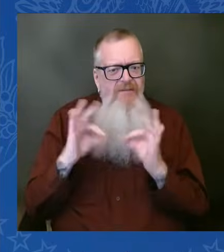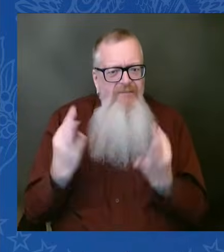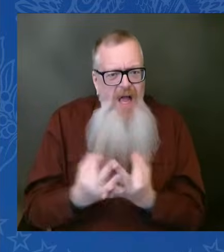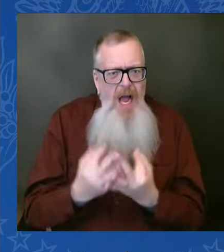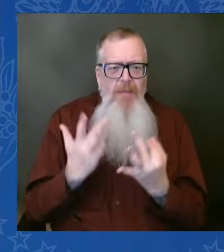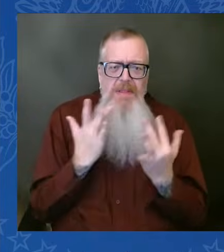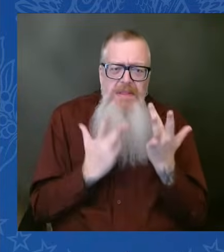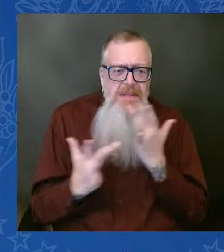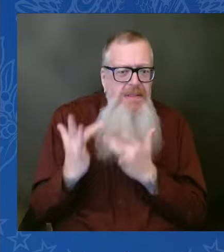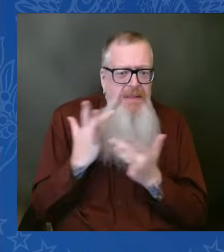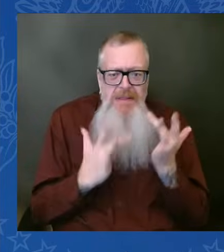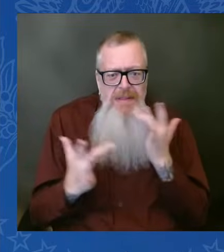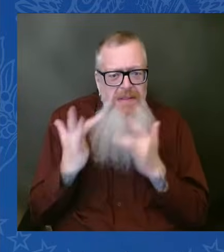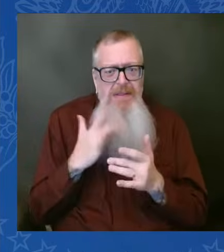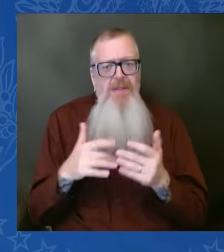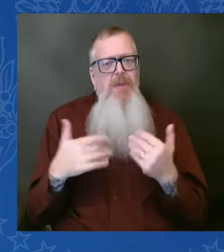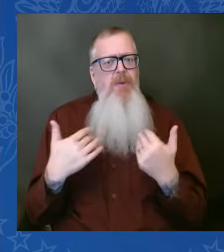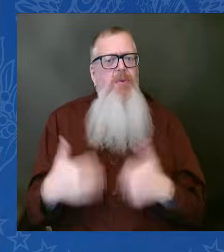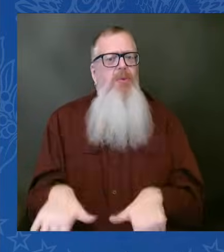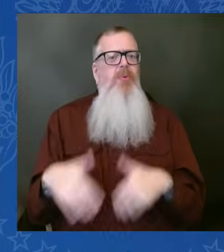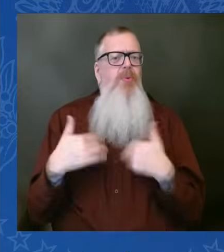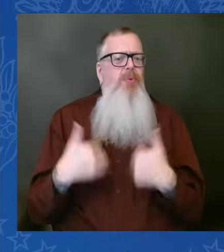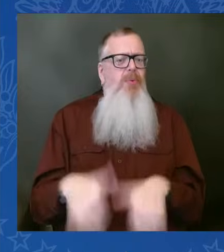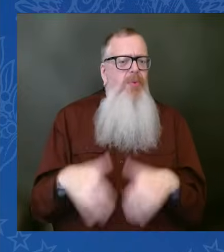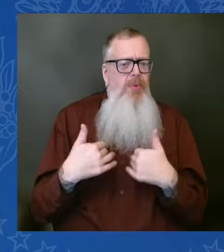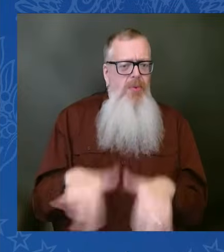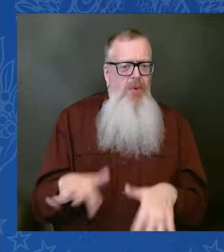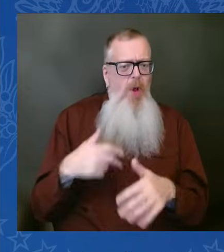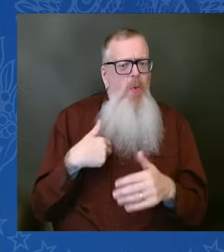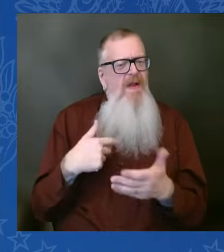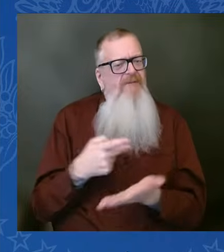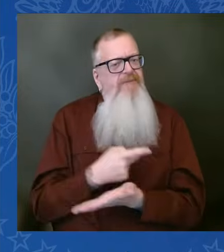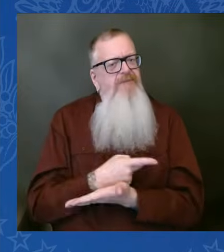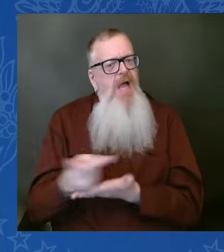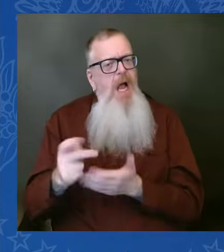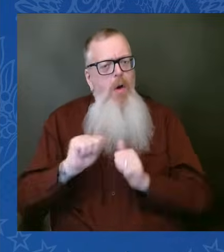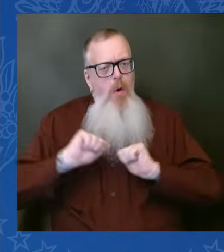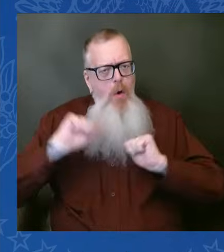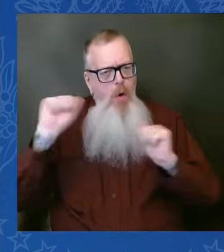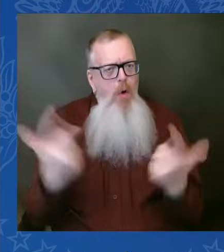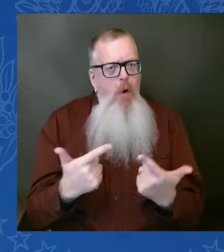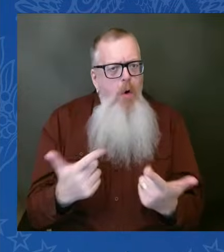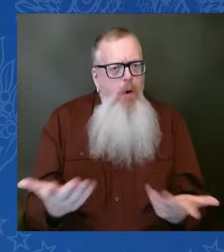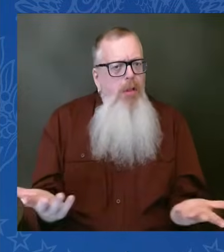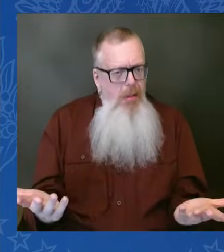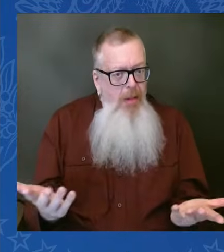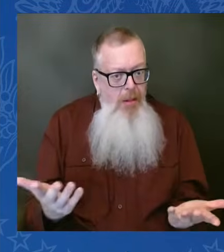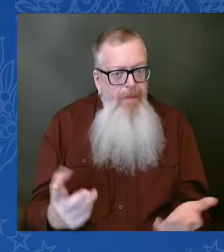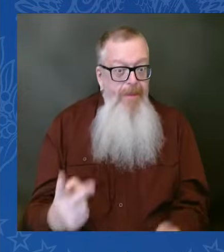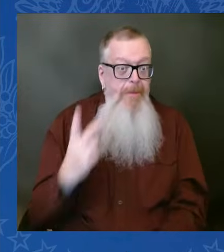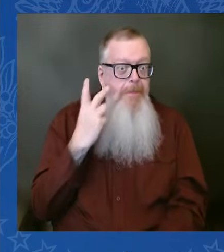revealed a failure for everyone to see and to feel. And, you know, one of the things that’s going on here --